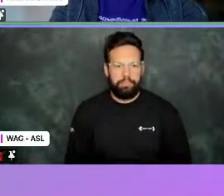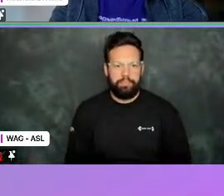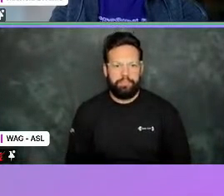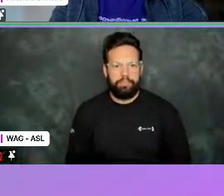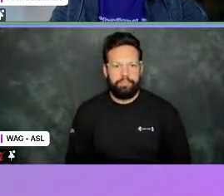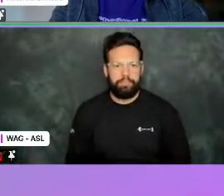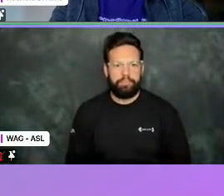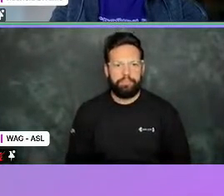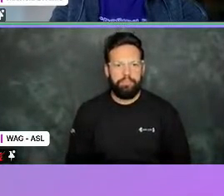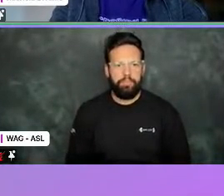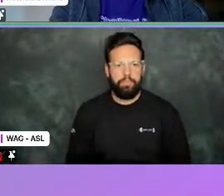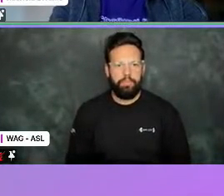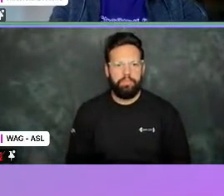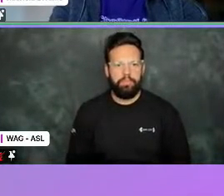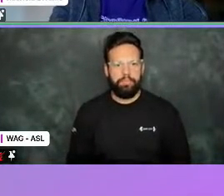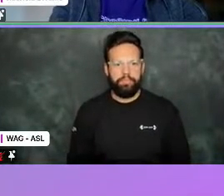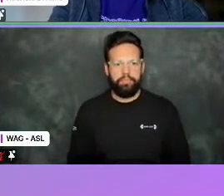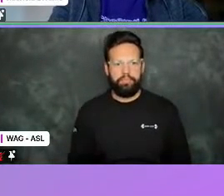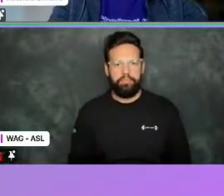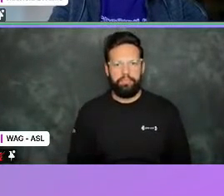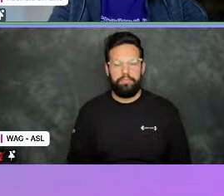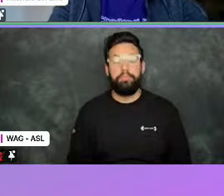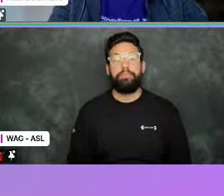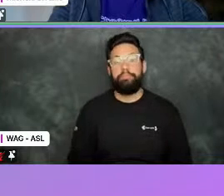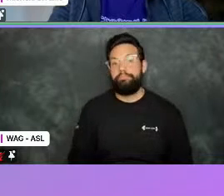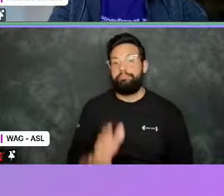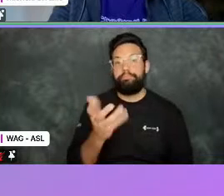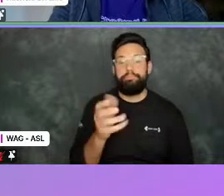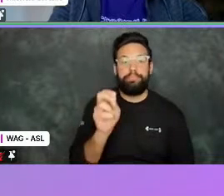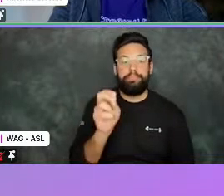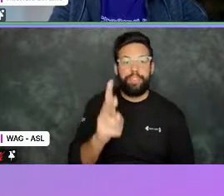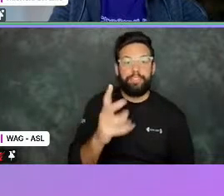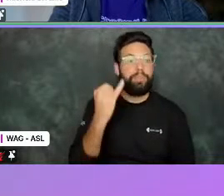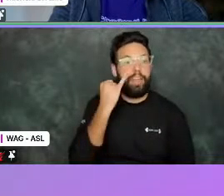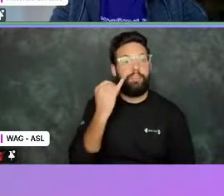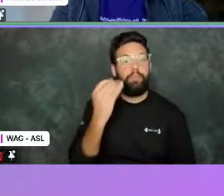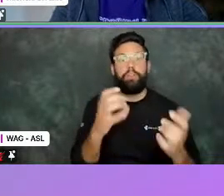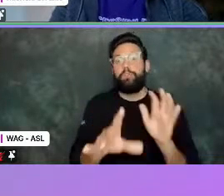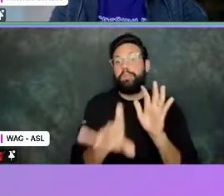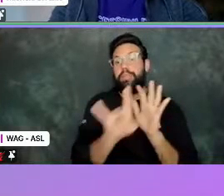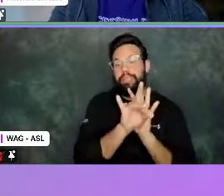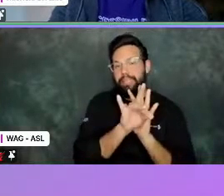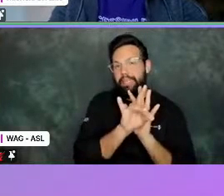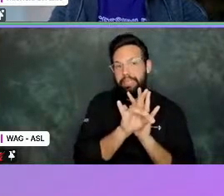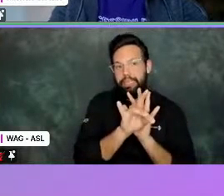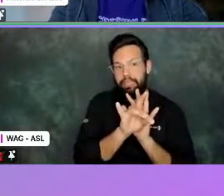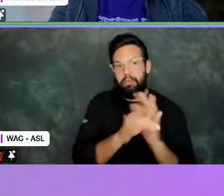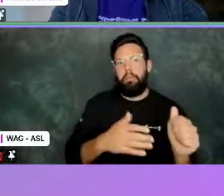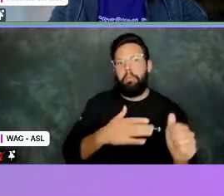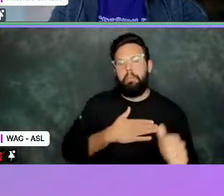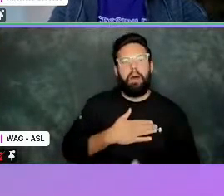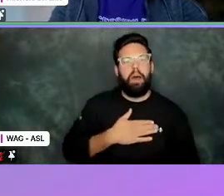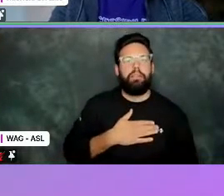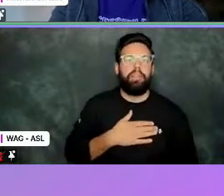2. Multi color three of eight. Multicolor 4 of 8. Tabby 5 of. . Tortoise shell seven of